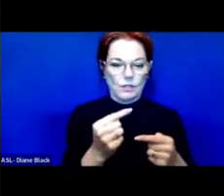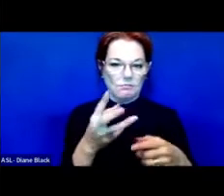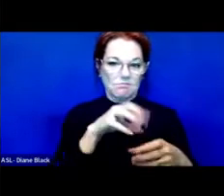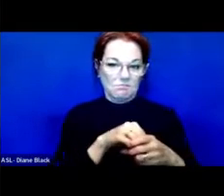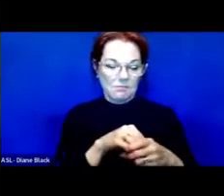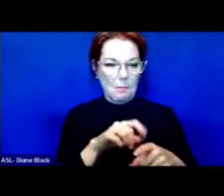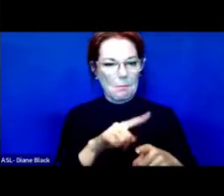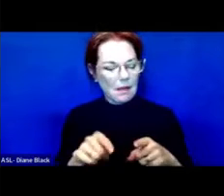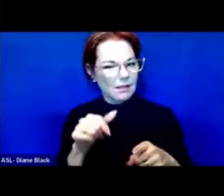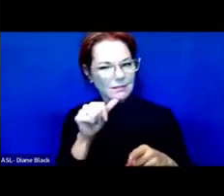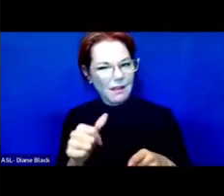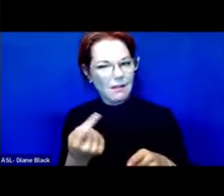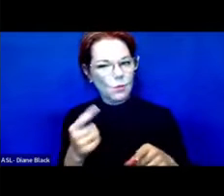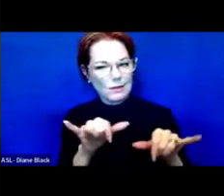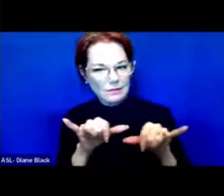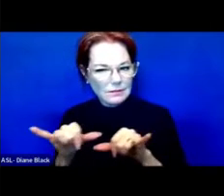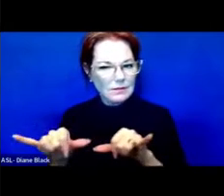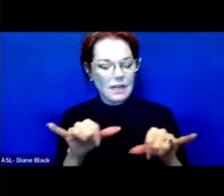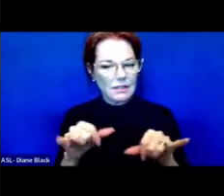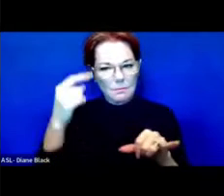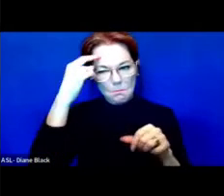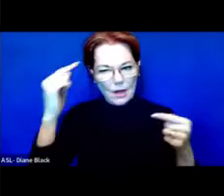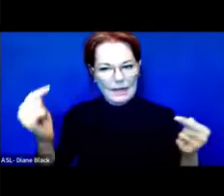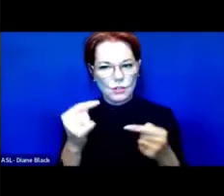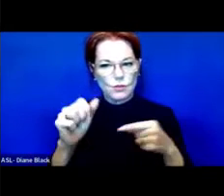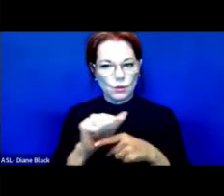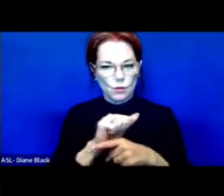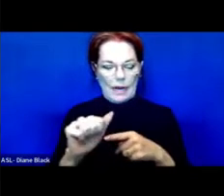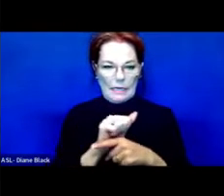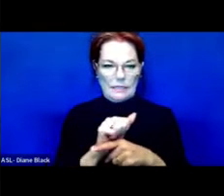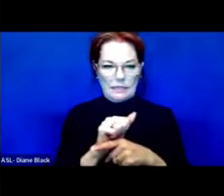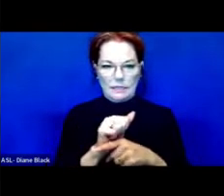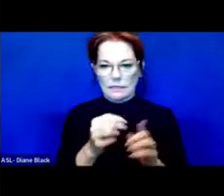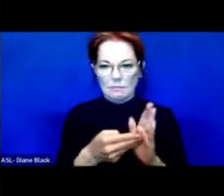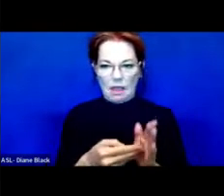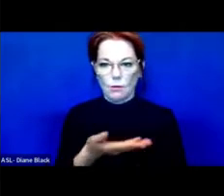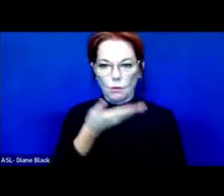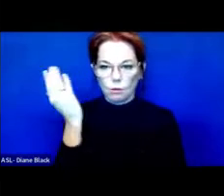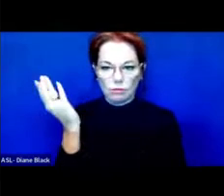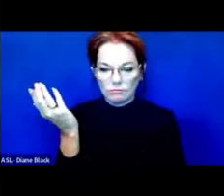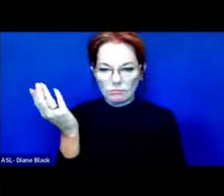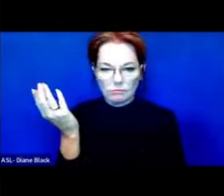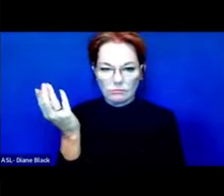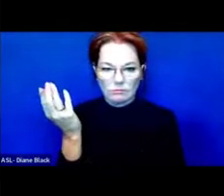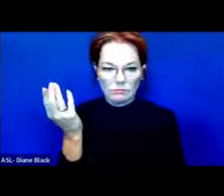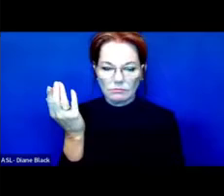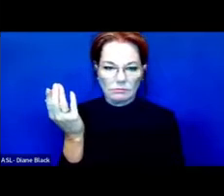a standardized brain injury training model out there for the field. And so we are